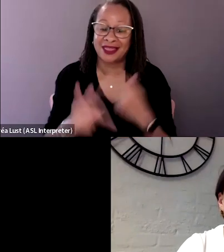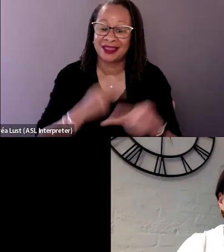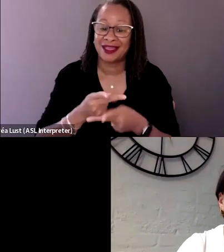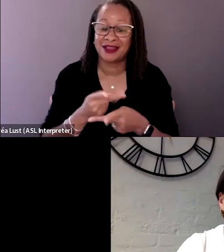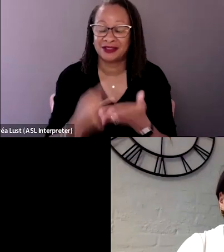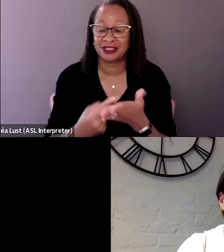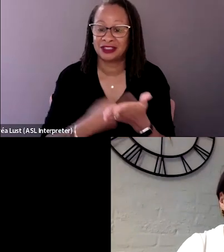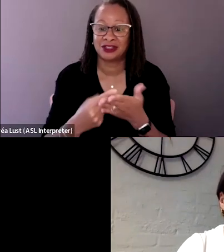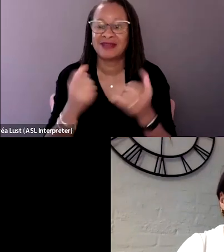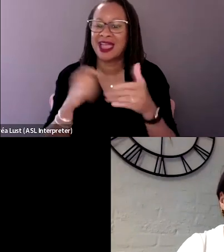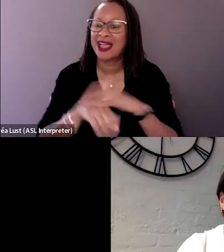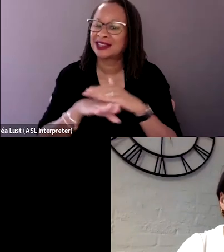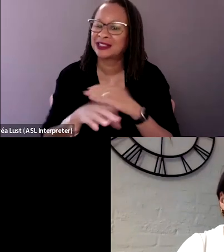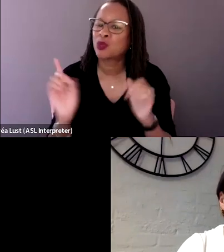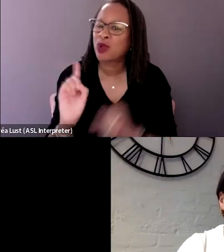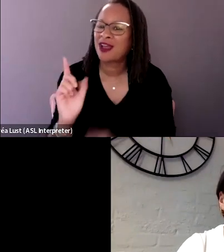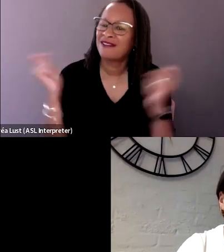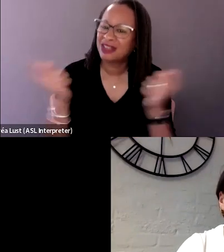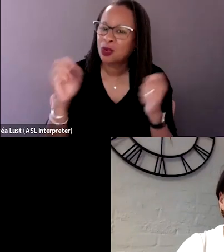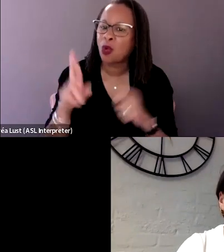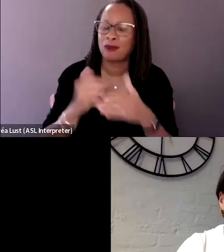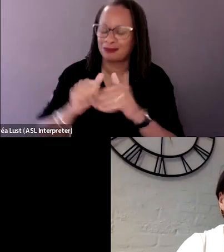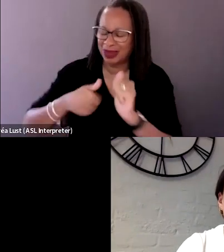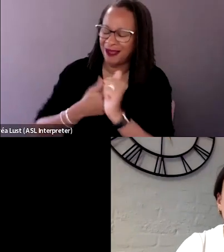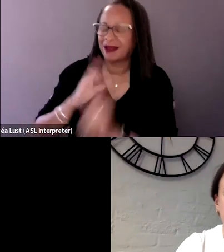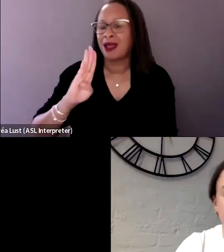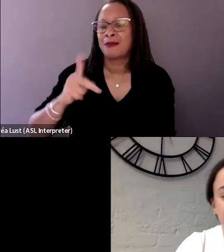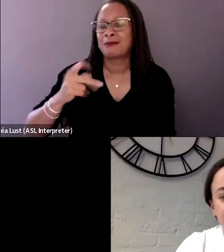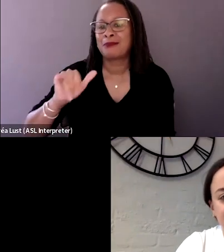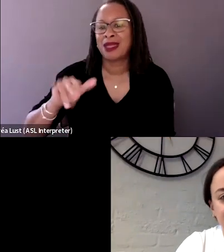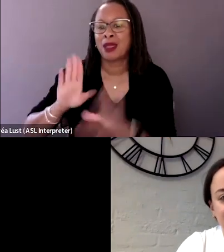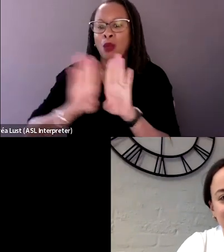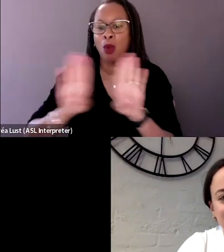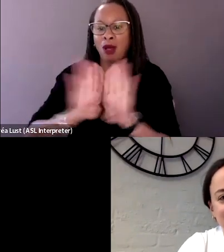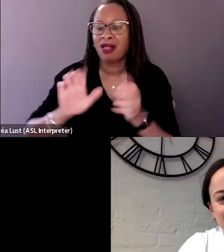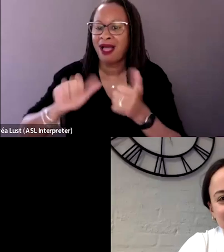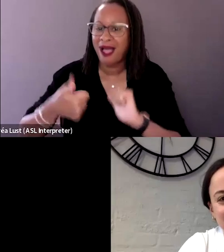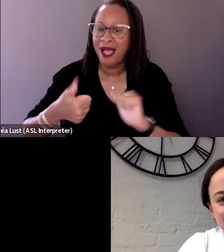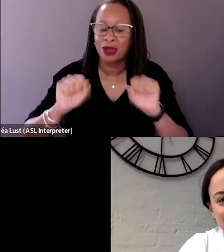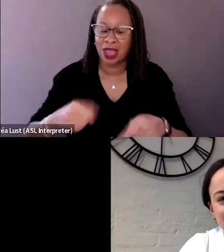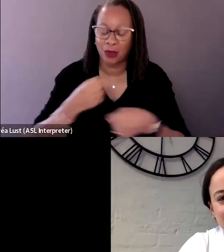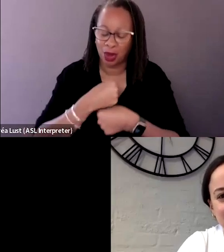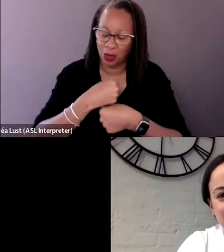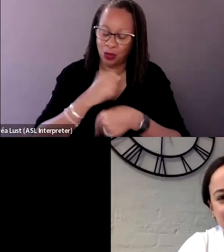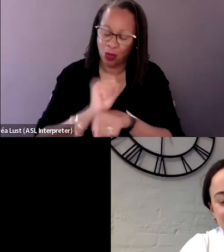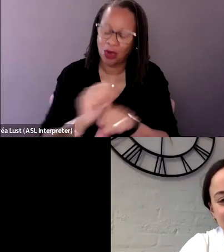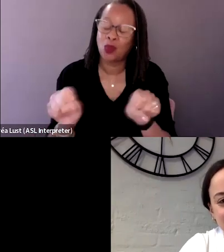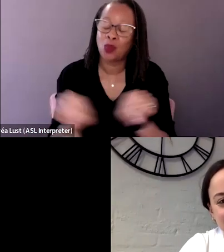at festivals or behind a paywall. So how can we work with broadcasters but still maintain our voices in the process?